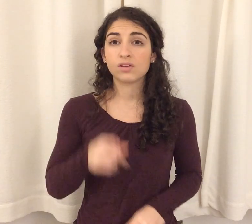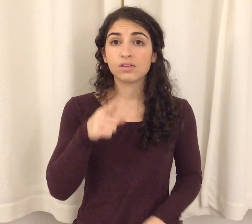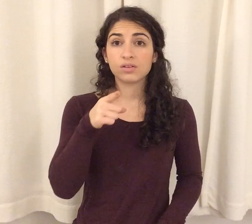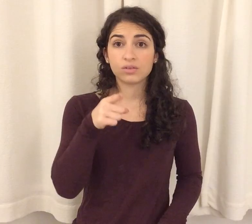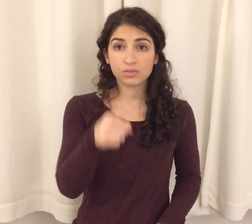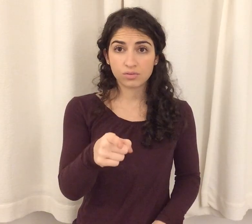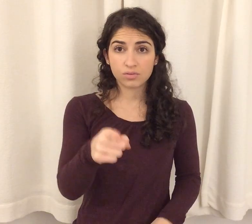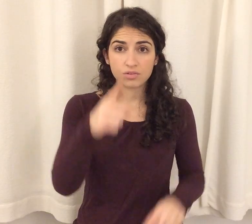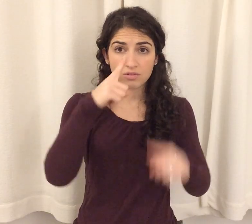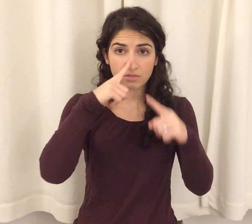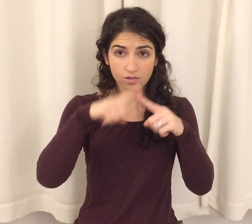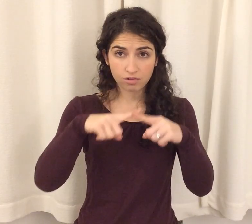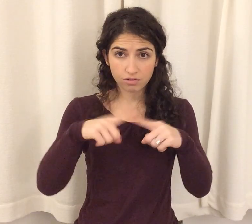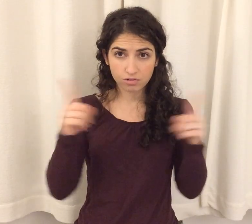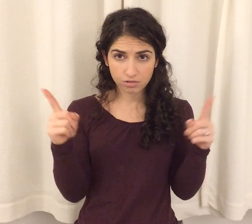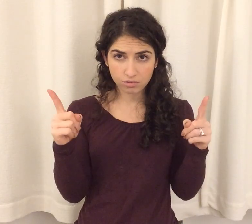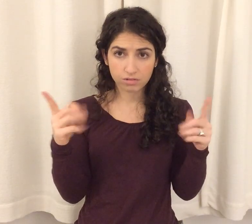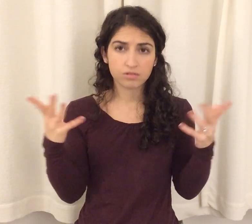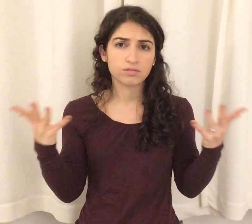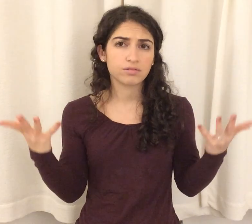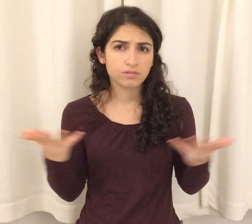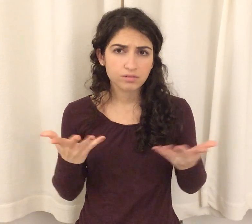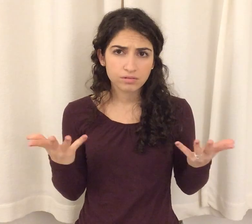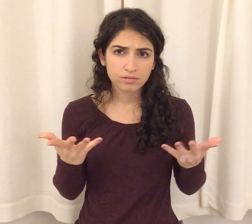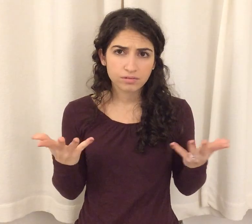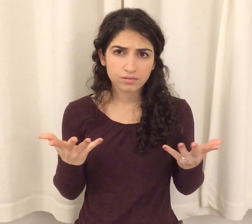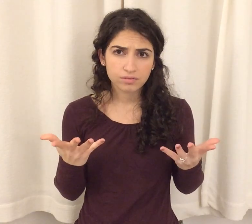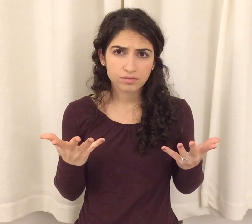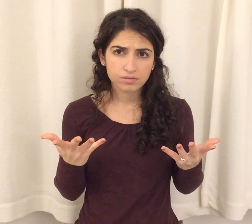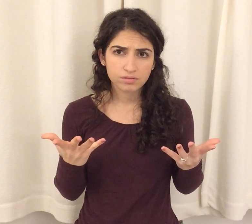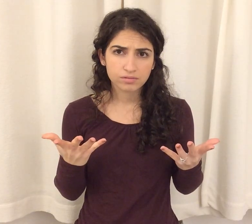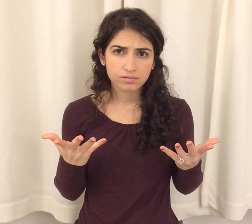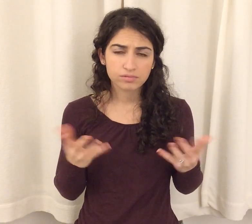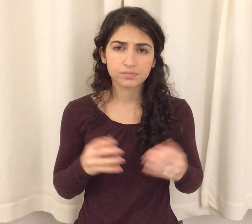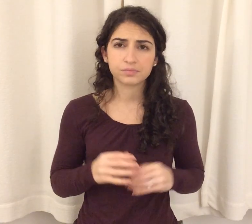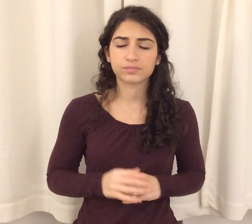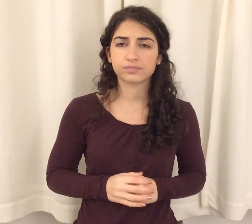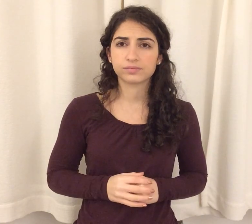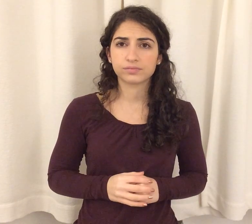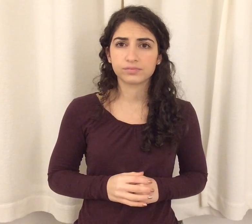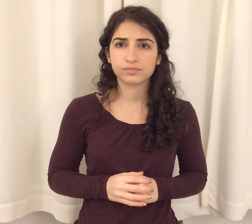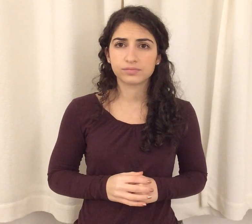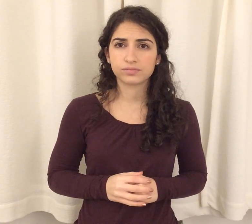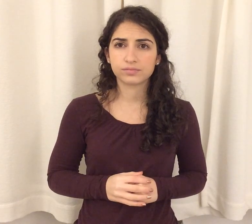number 3: you allergic to what?